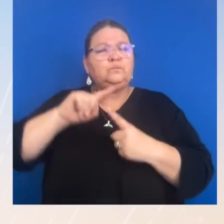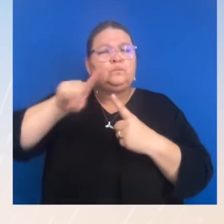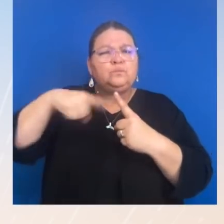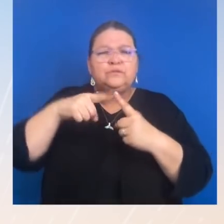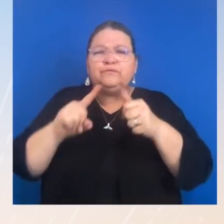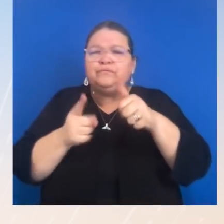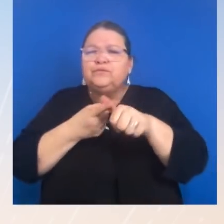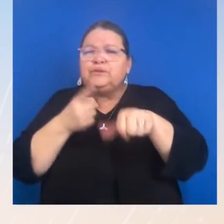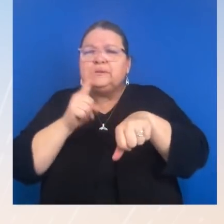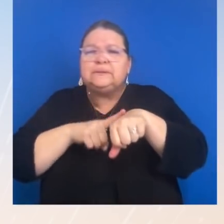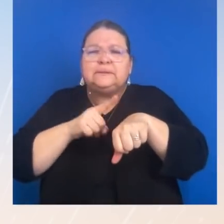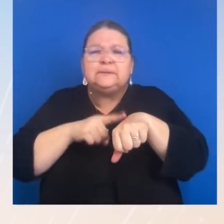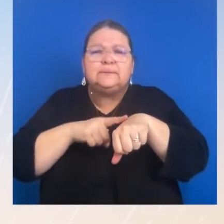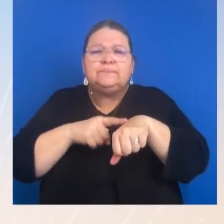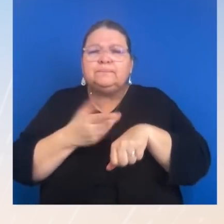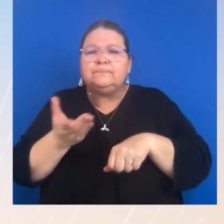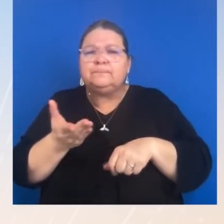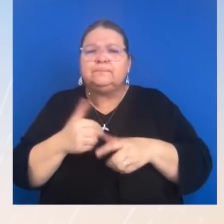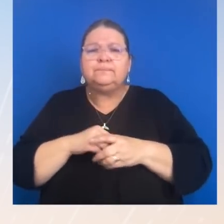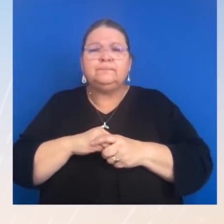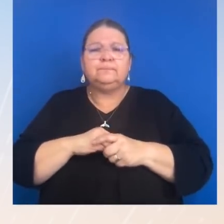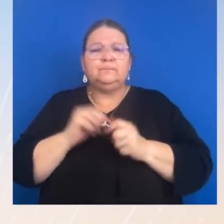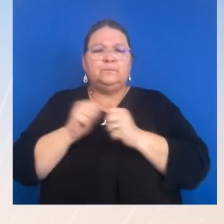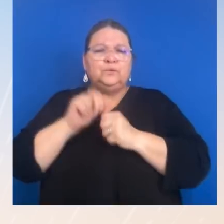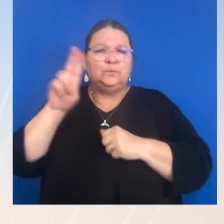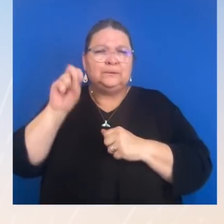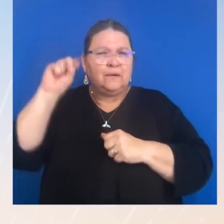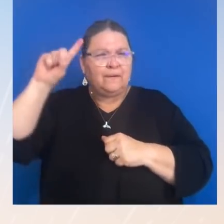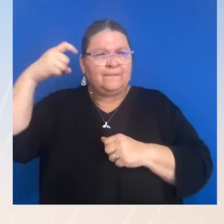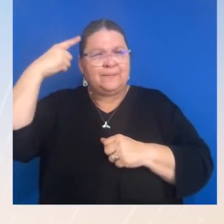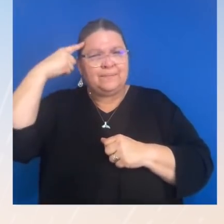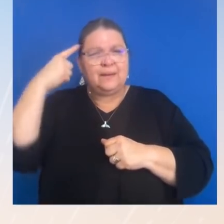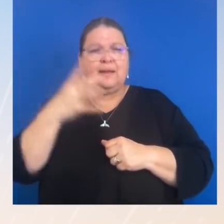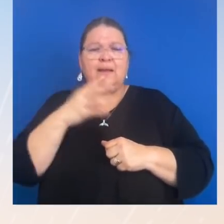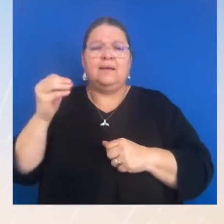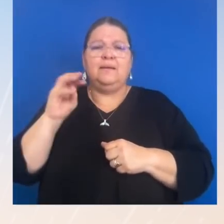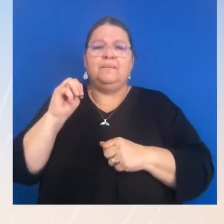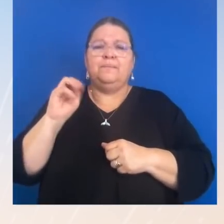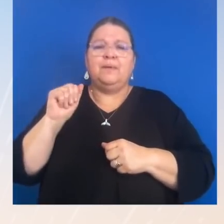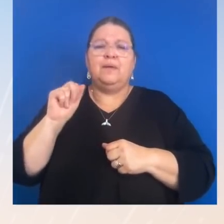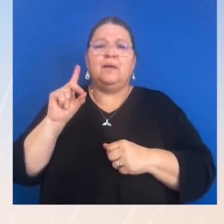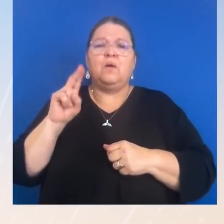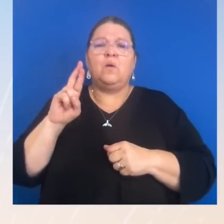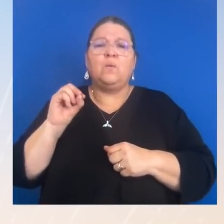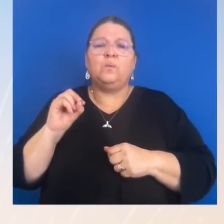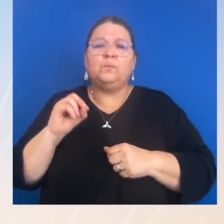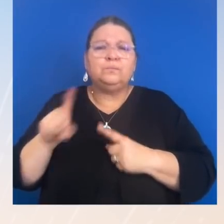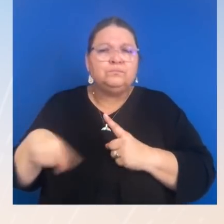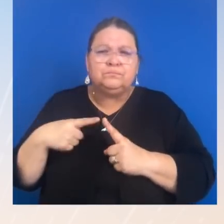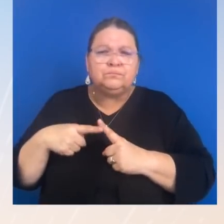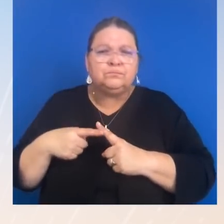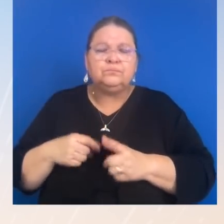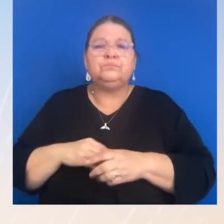between the U.S. government and Nicolás Maduro? Ms. Psaki: Well, the engagements with those who have been detaining Americans have been ongoing for months.